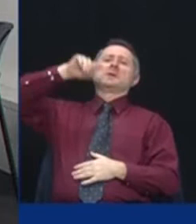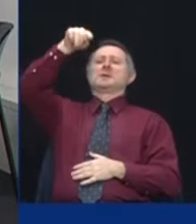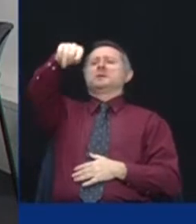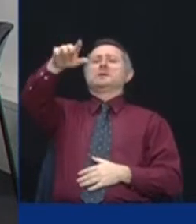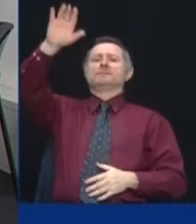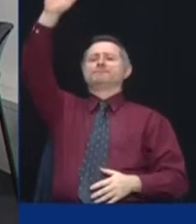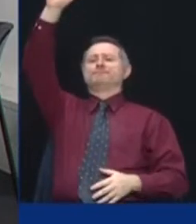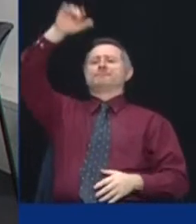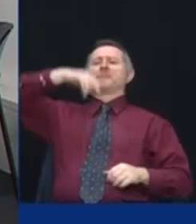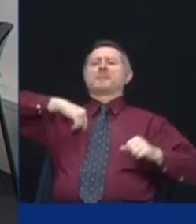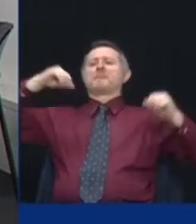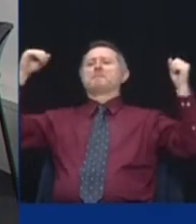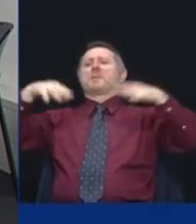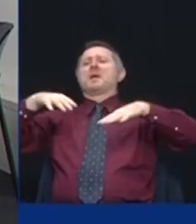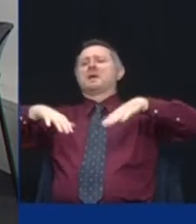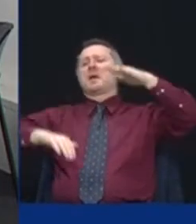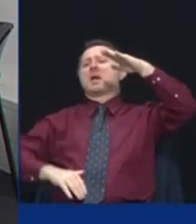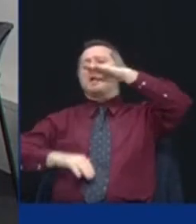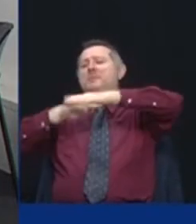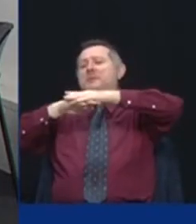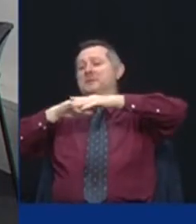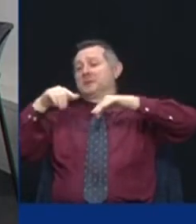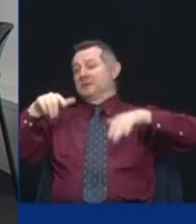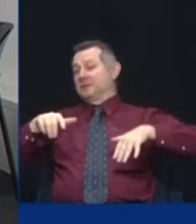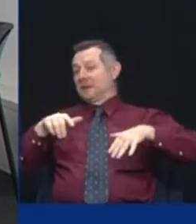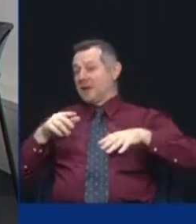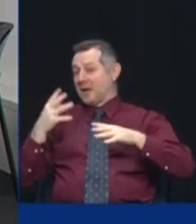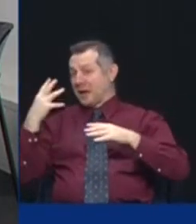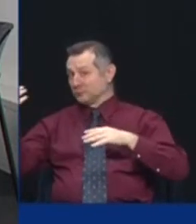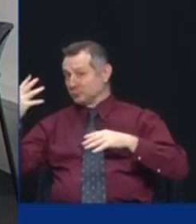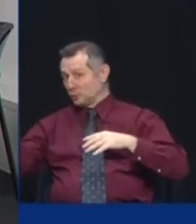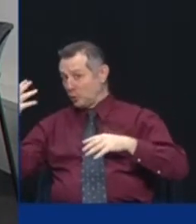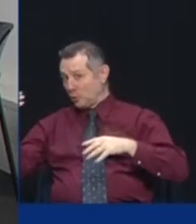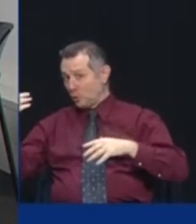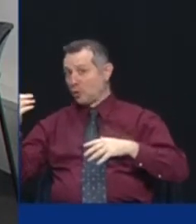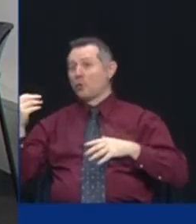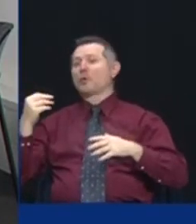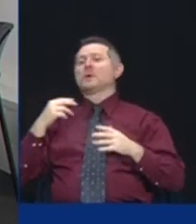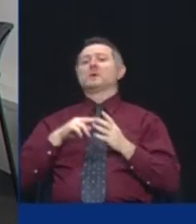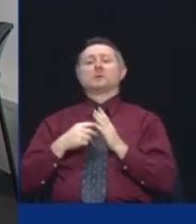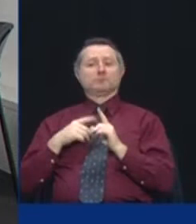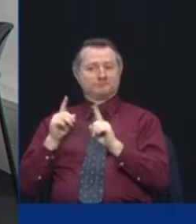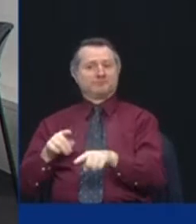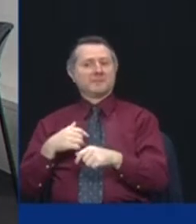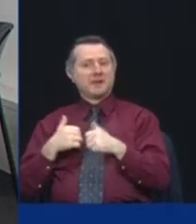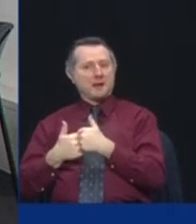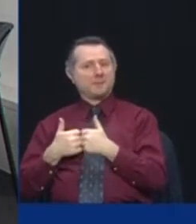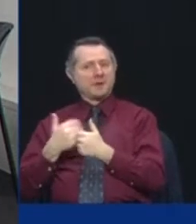SANDY ON THIS TOPIC WHILE WE HAVE MR. BEHAR AND MR. NEWMAN? I HAVE A QUESTION REGARDING